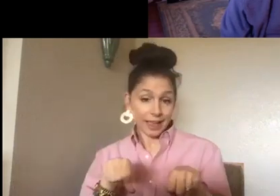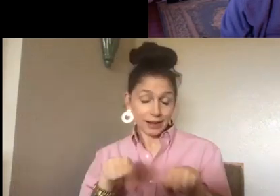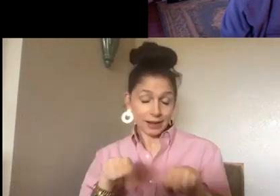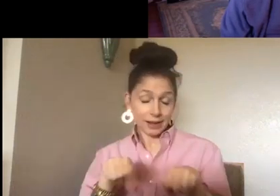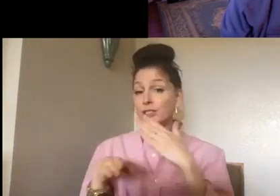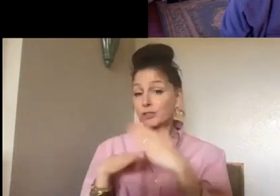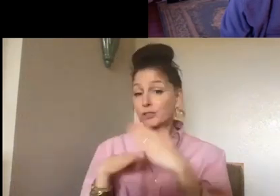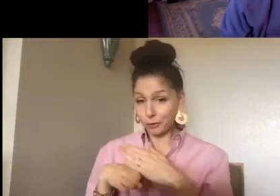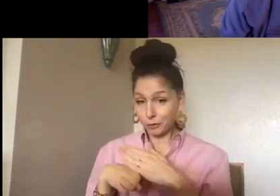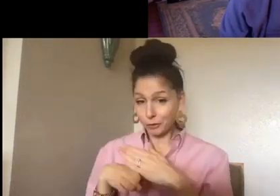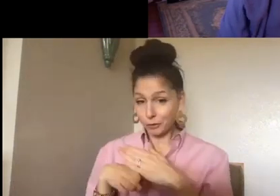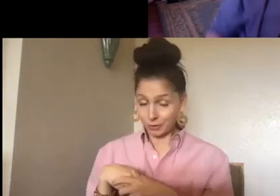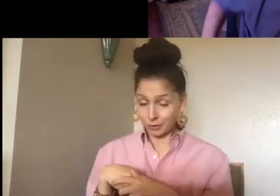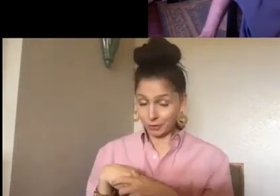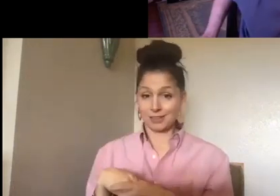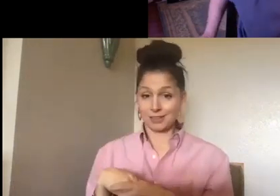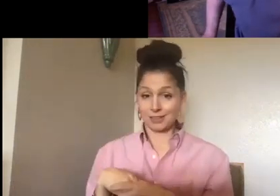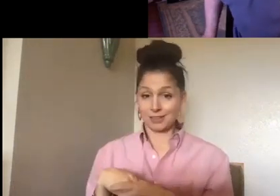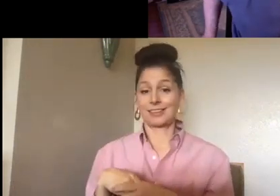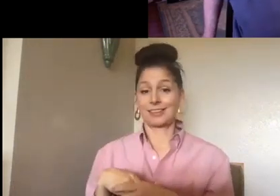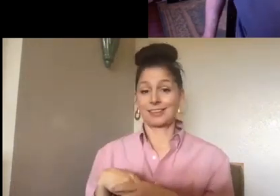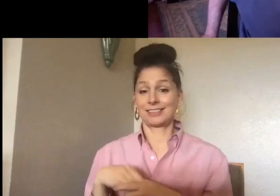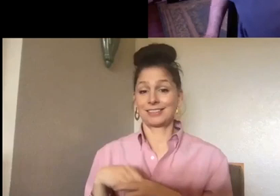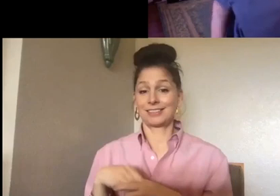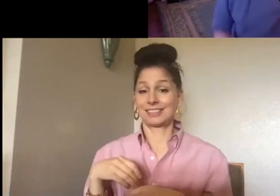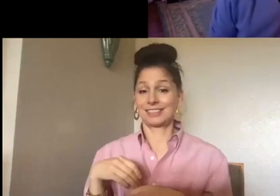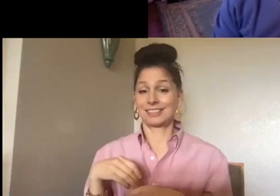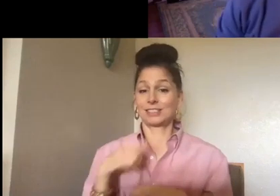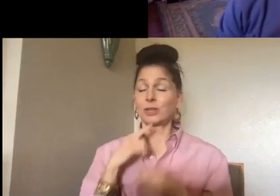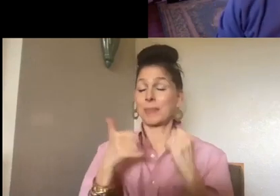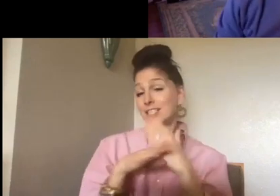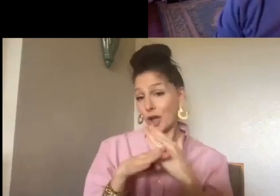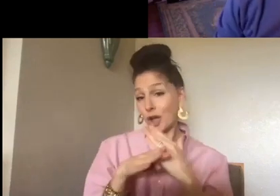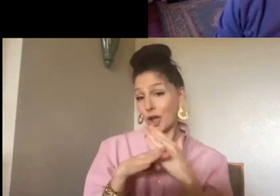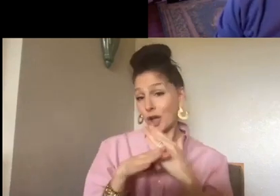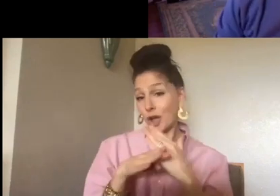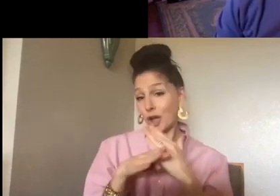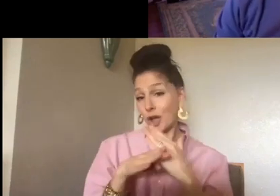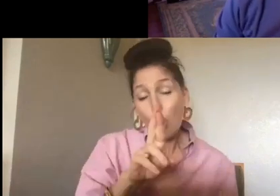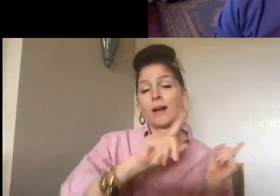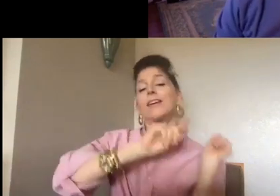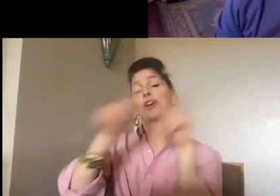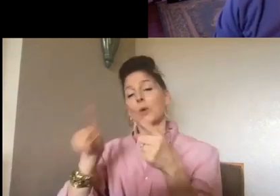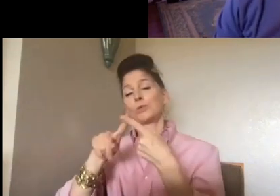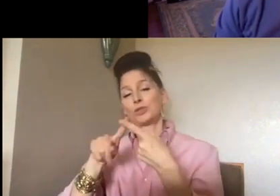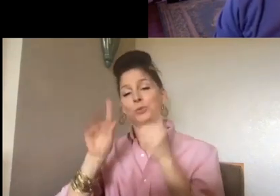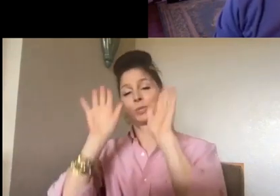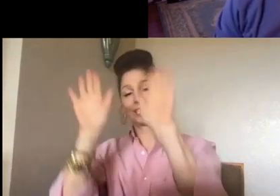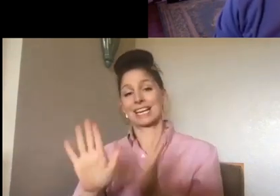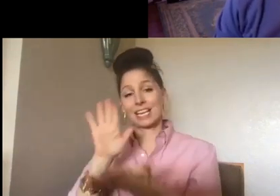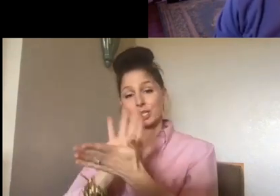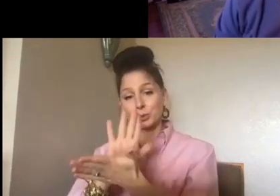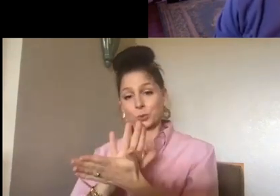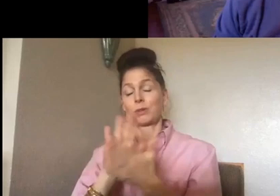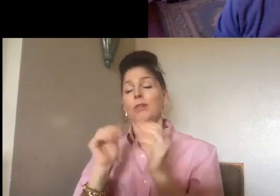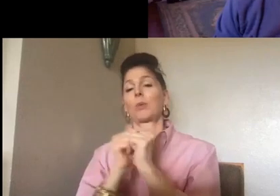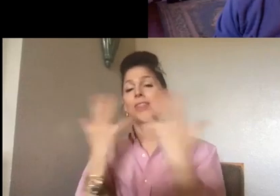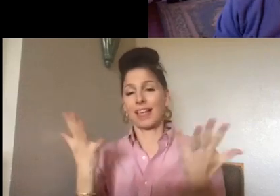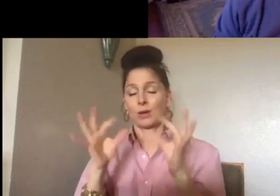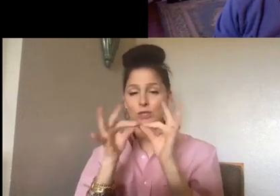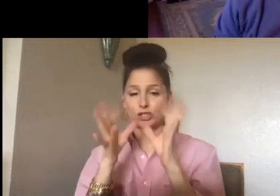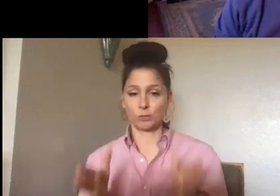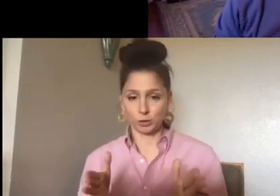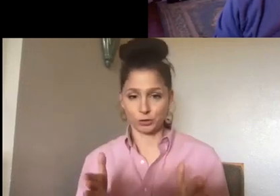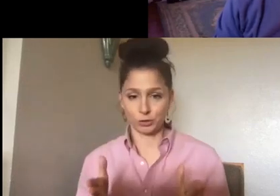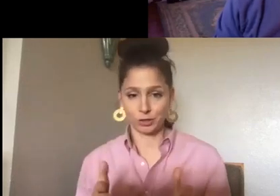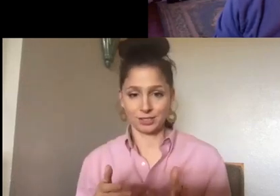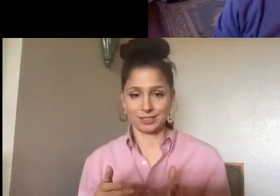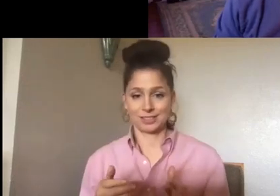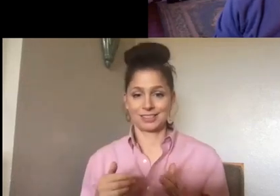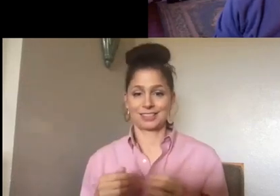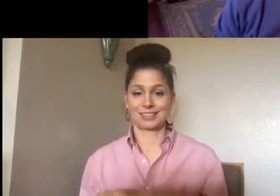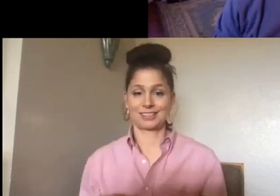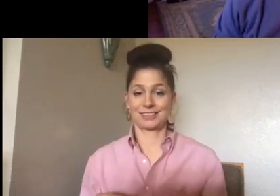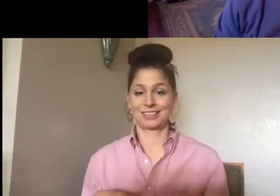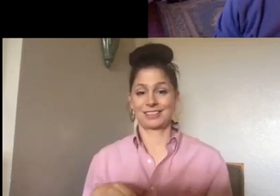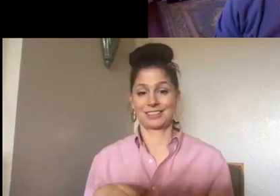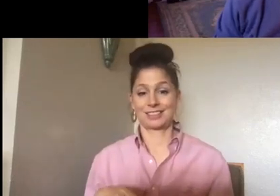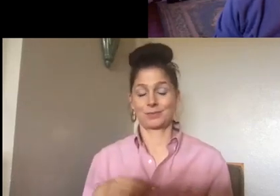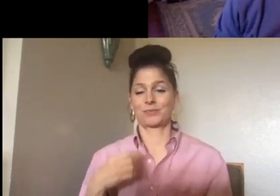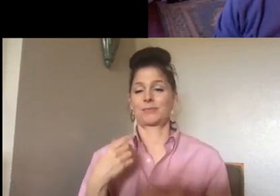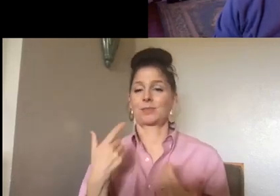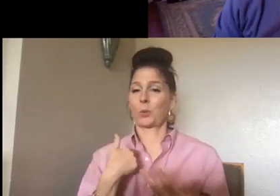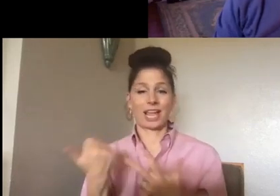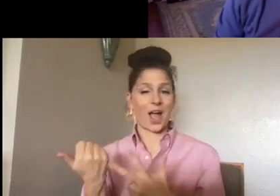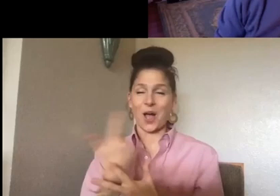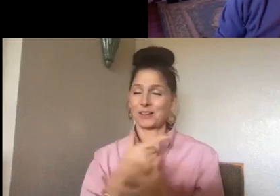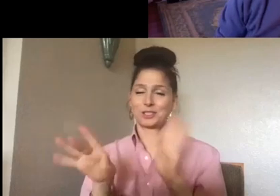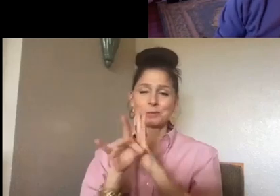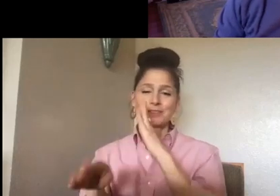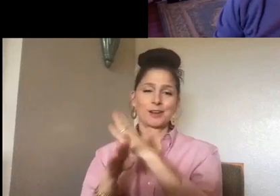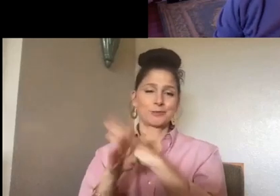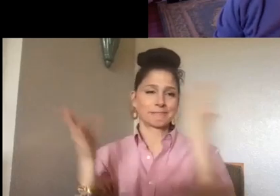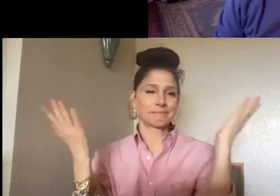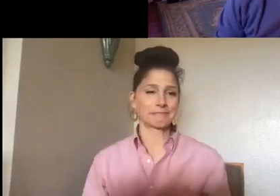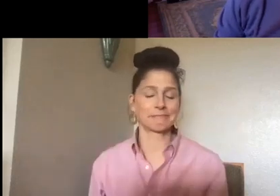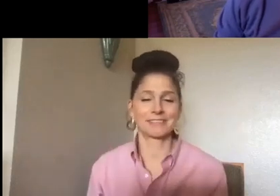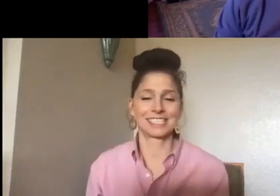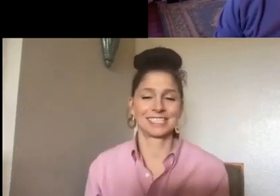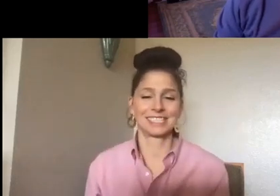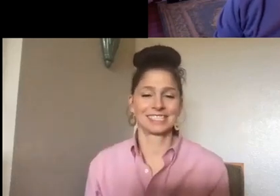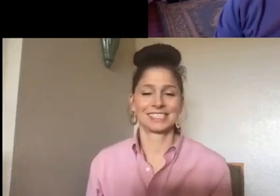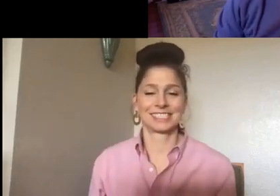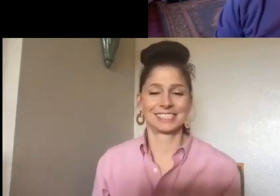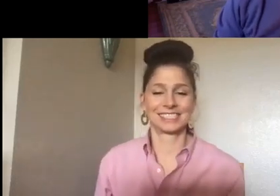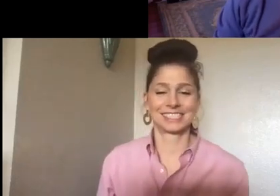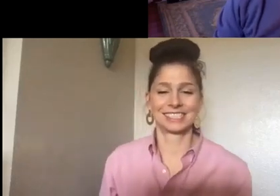our option if we wanted to go to Sunday School without an interpreter. We didn't choose that.